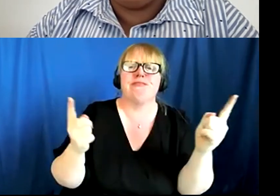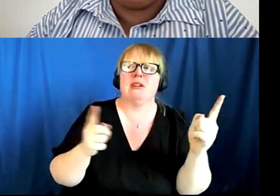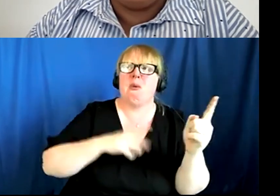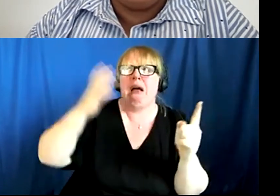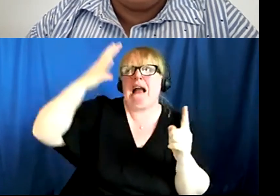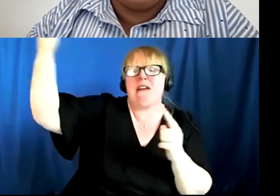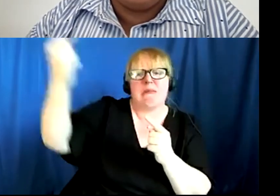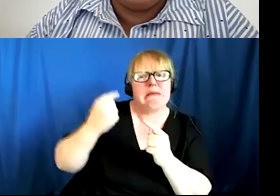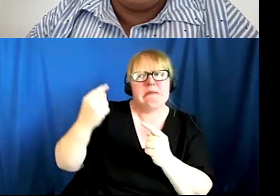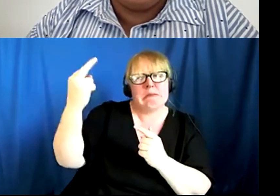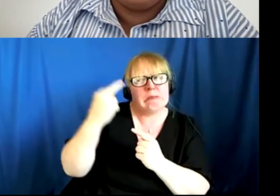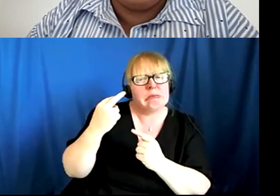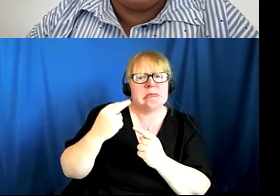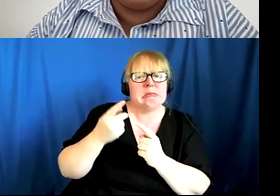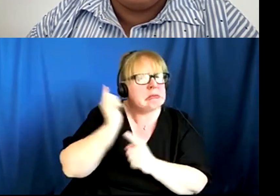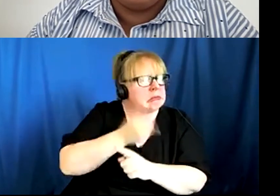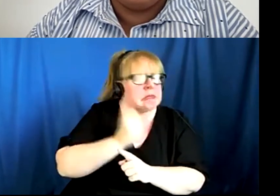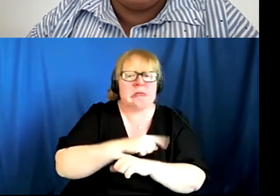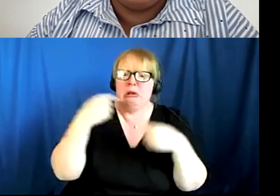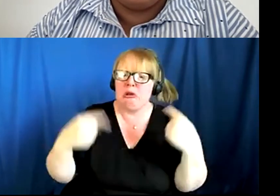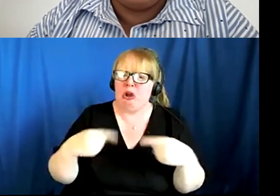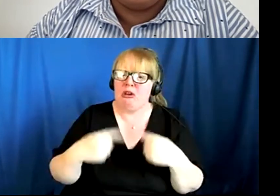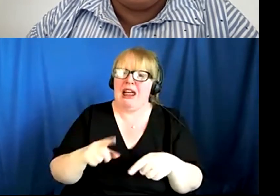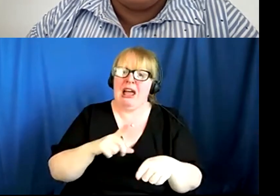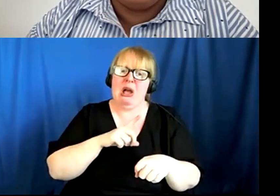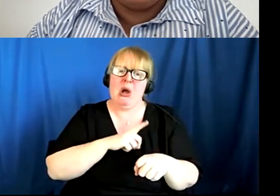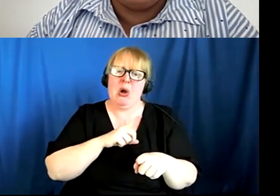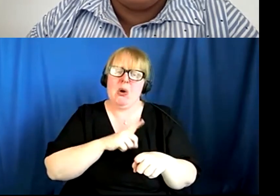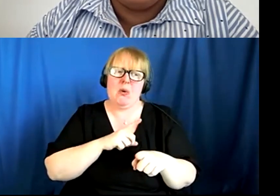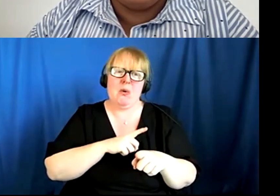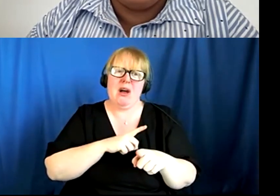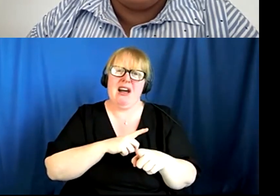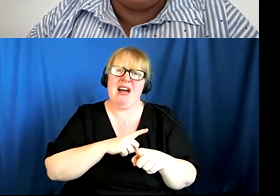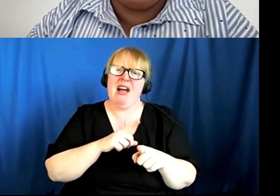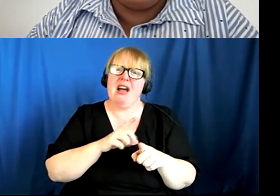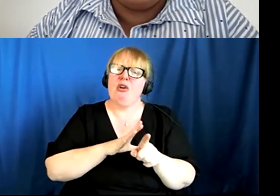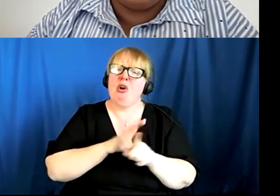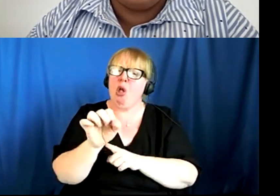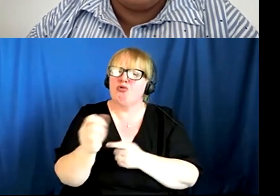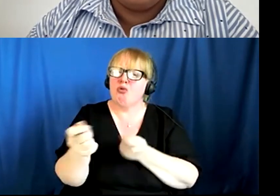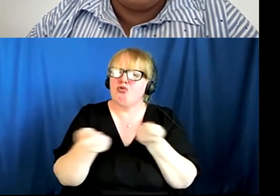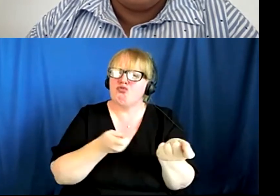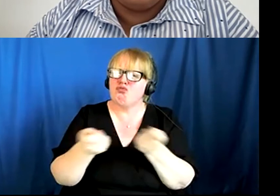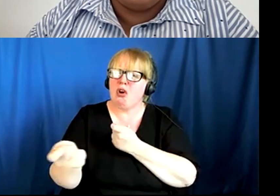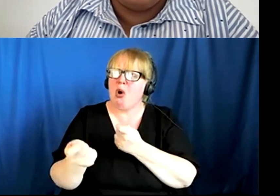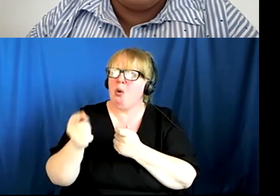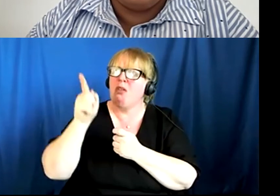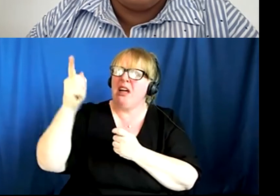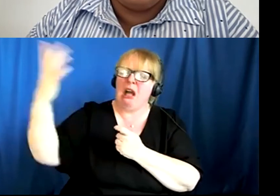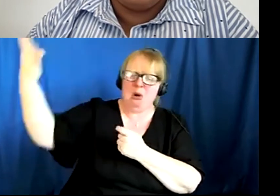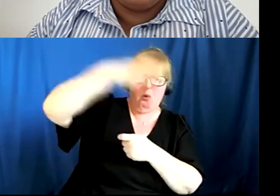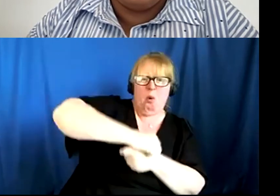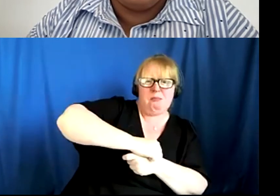it starts to take over the cultural sector. In terms of, you know, in terms of sort of